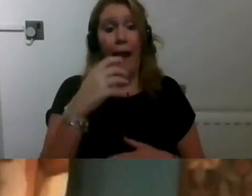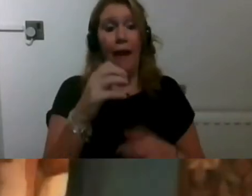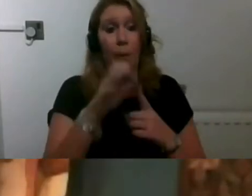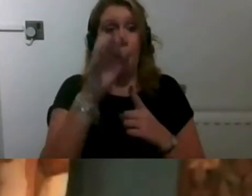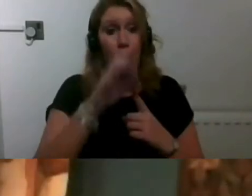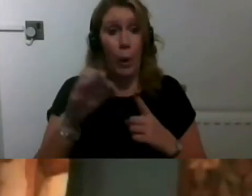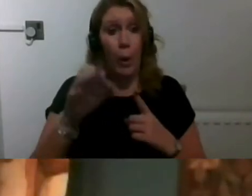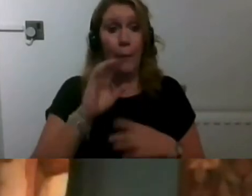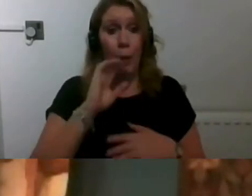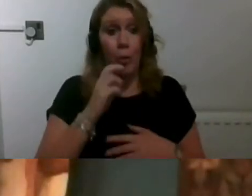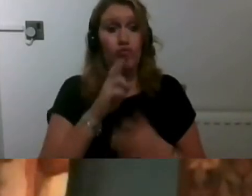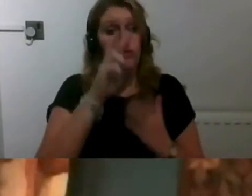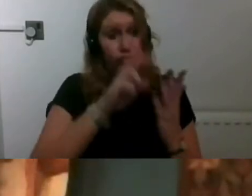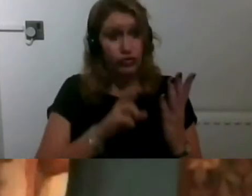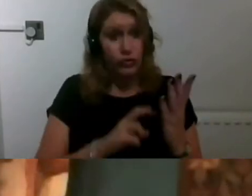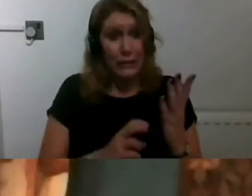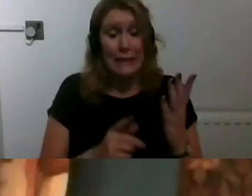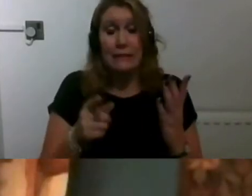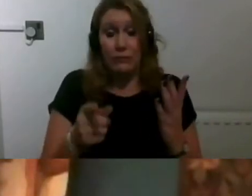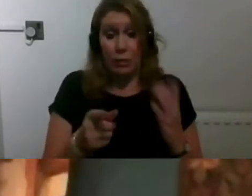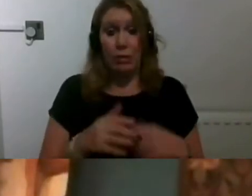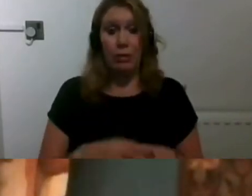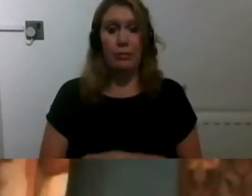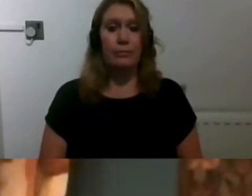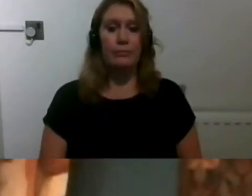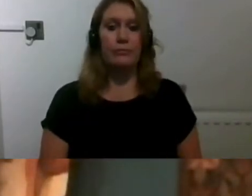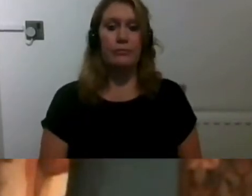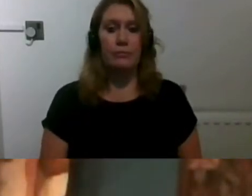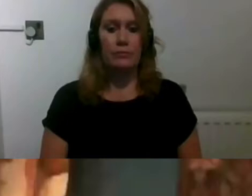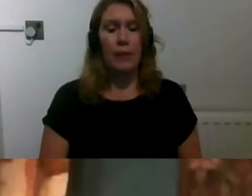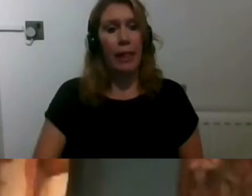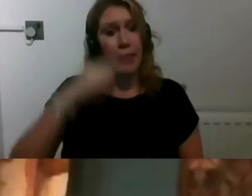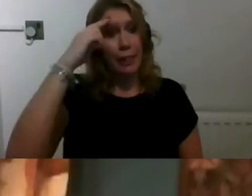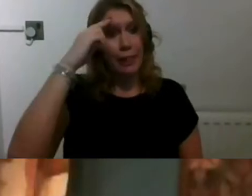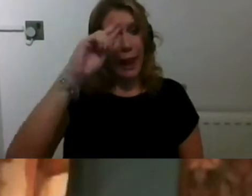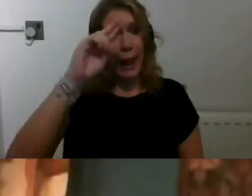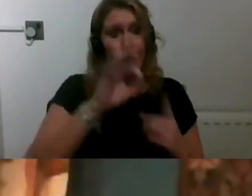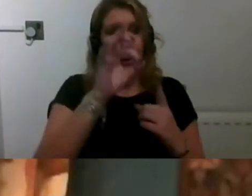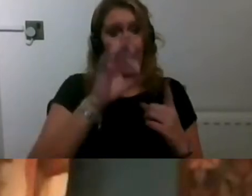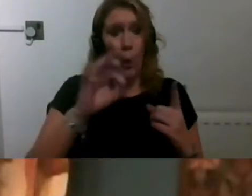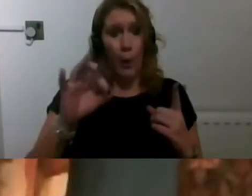that. And this is called the Time Is Ripe